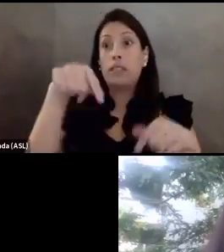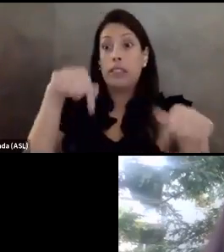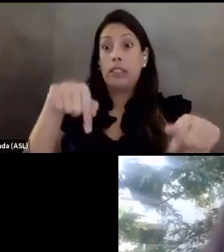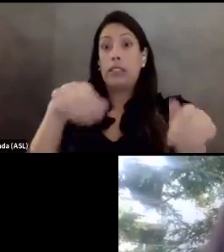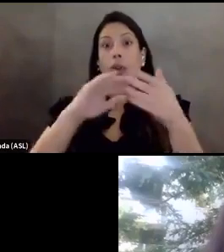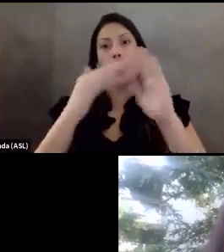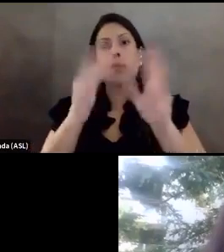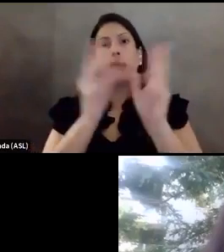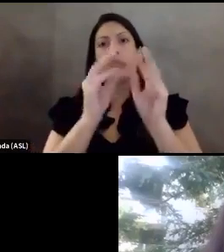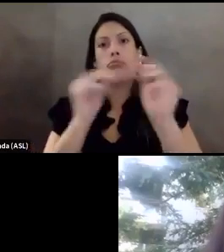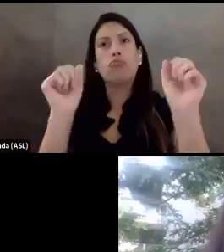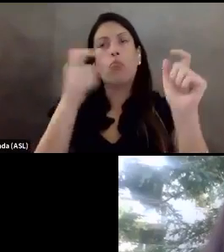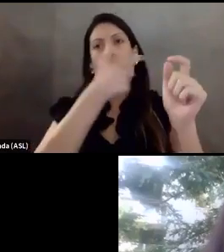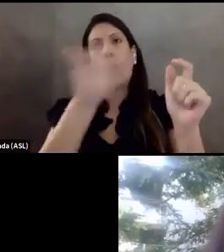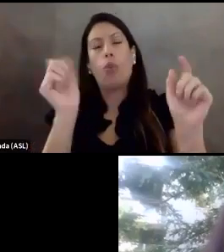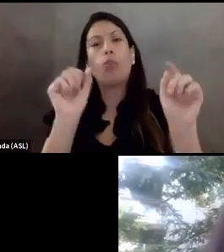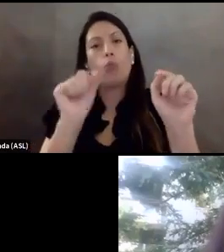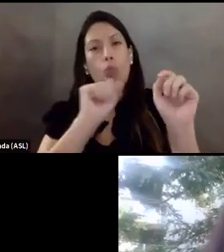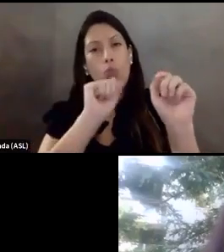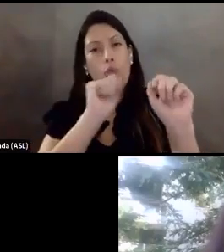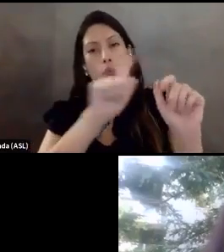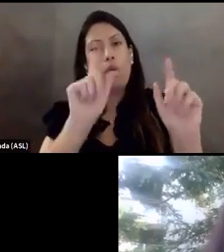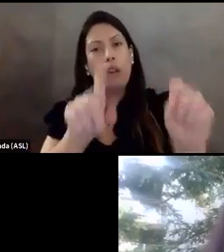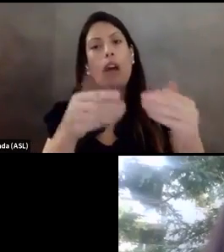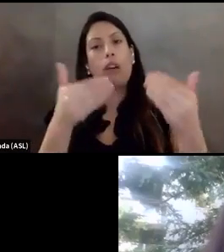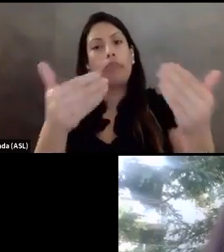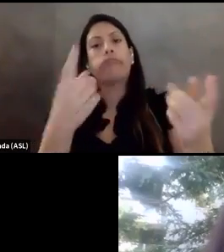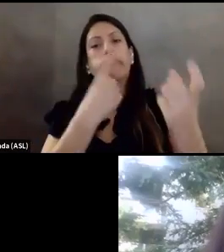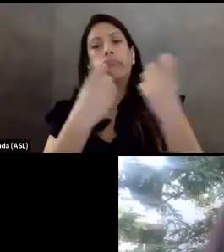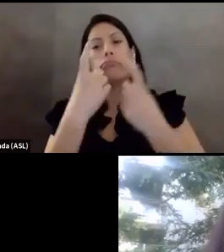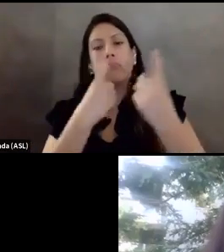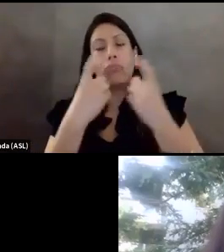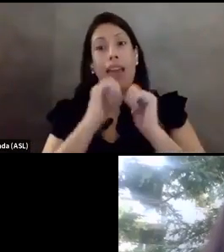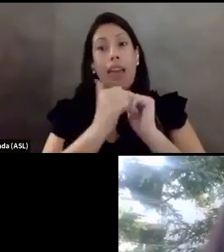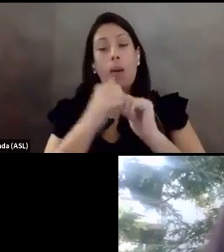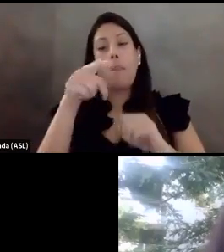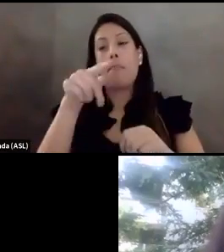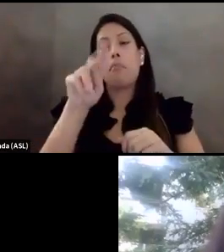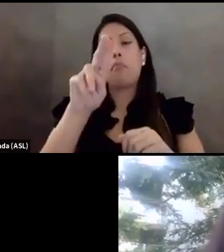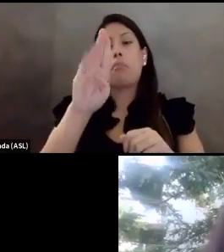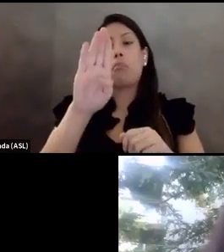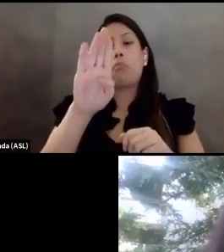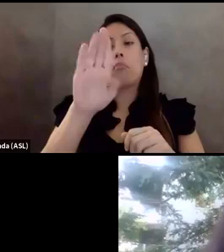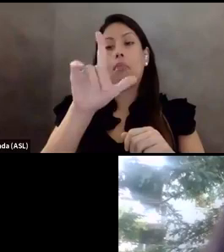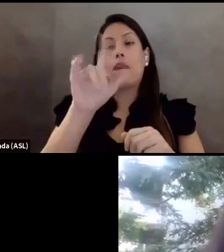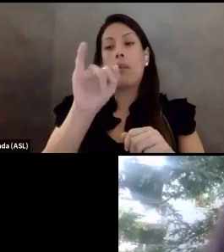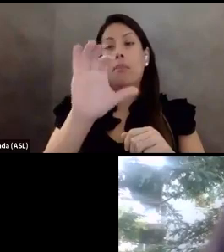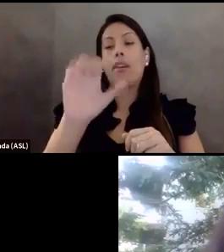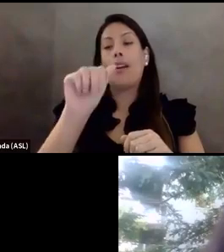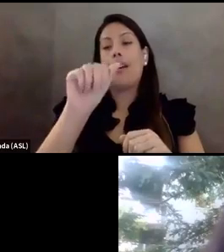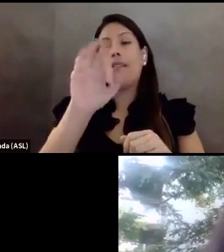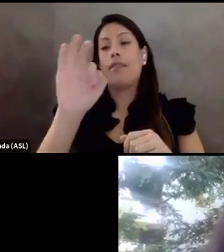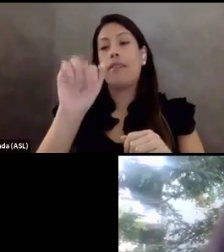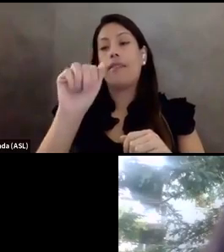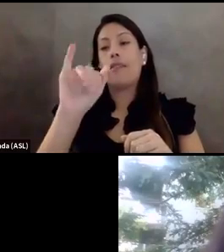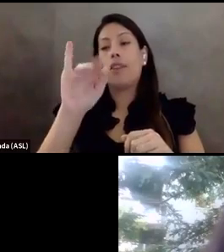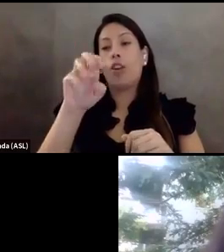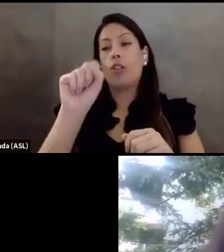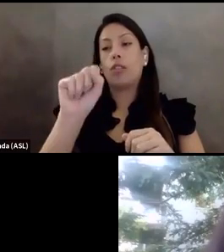And you can do so by emailing them to publicaffairs@Sonoma-County.org.